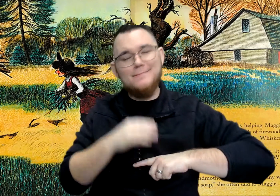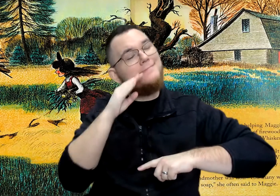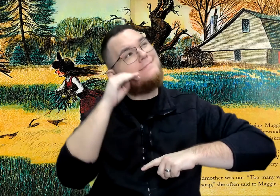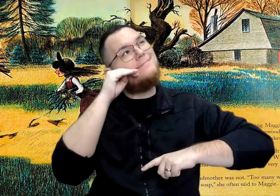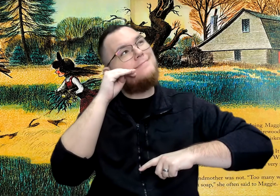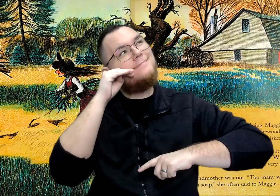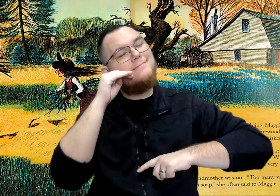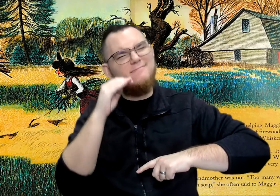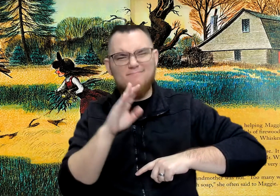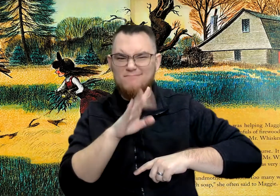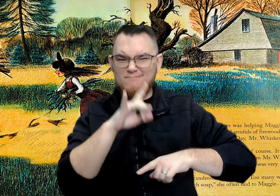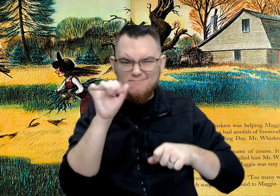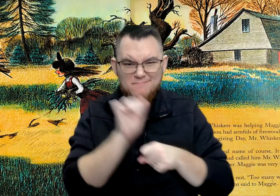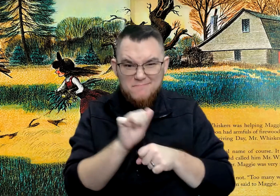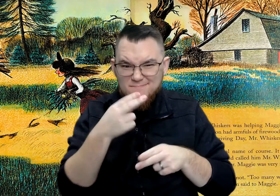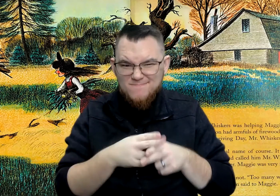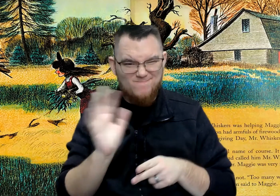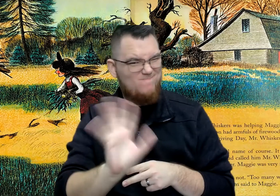That wasn’t his real name of course.